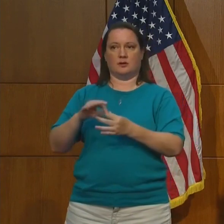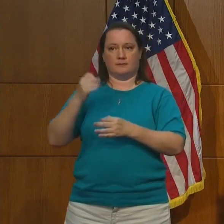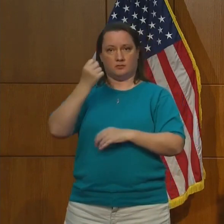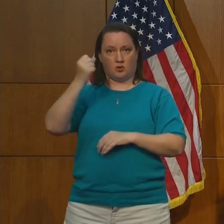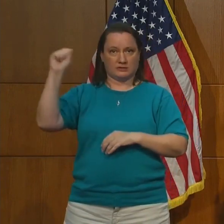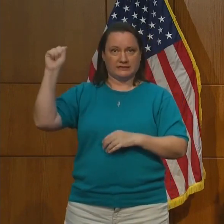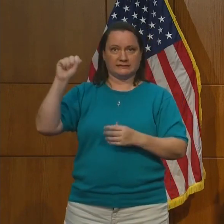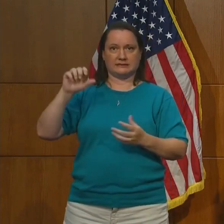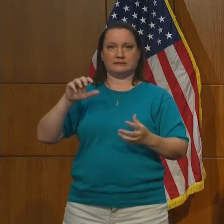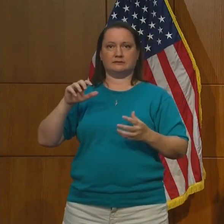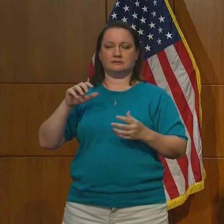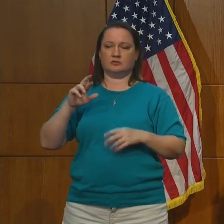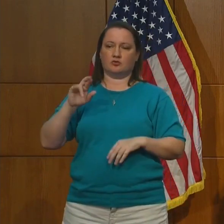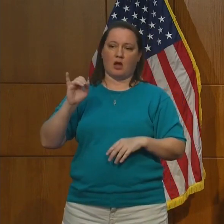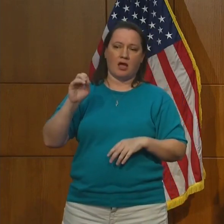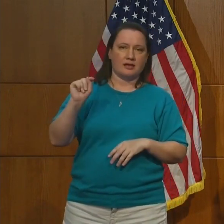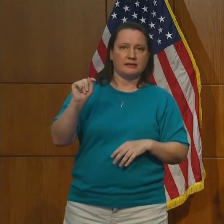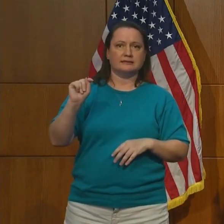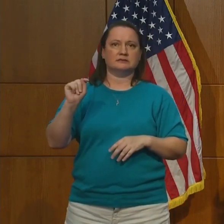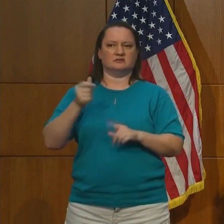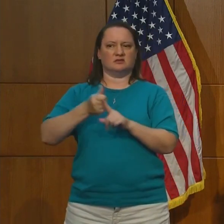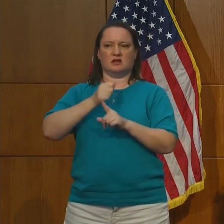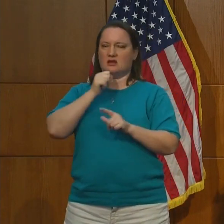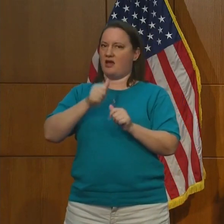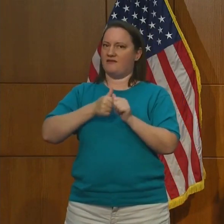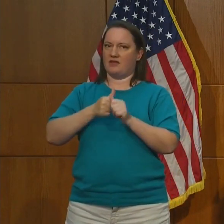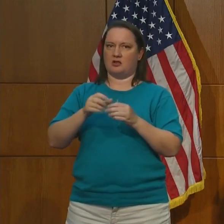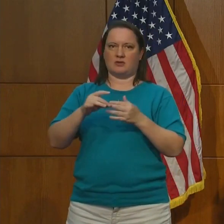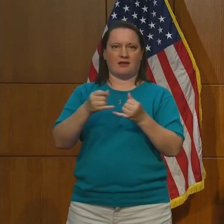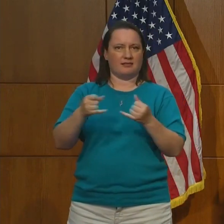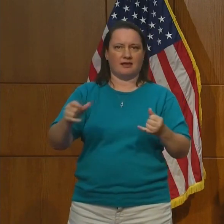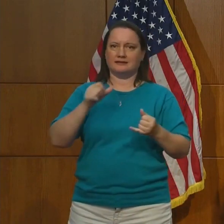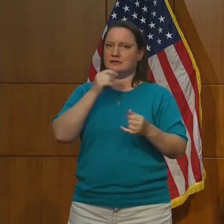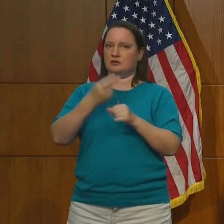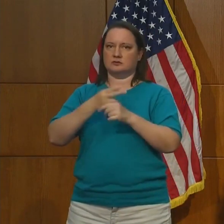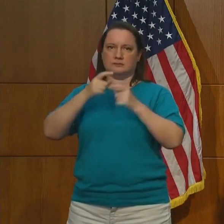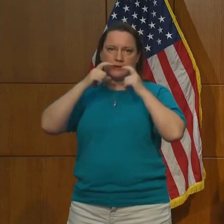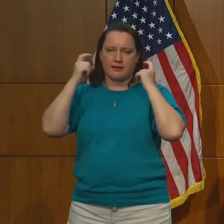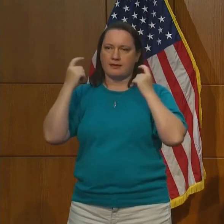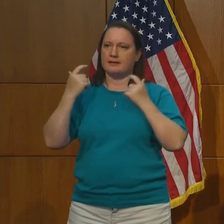MAGGIE BURKE ABOUT HOW WOULD YOU RESPOND THOSE WHO BEEN SO ABOUT. I PROTESTERS AND